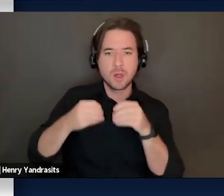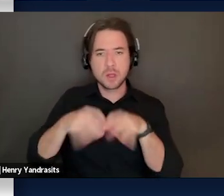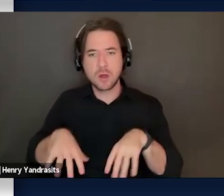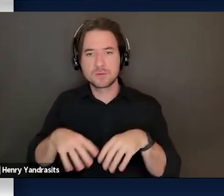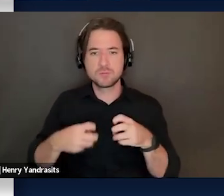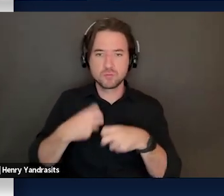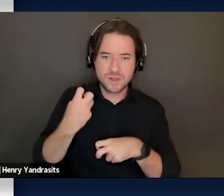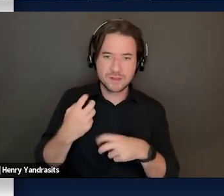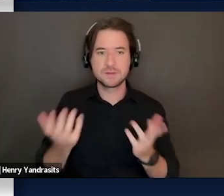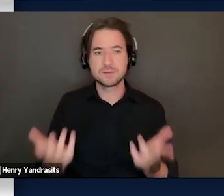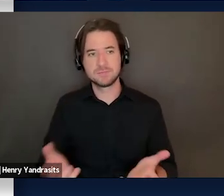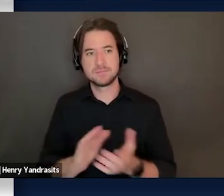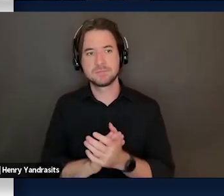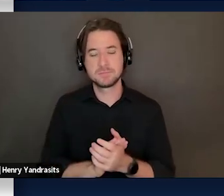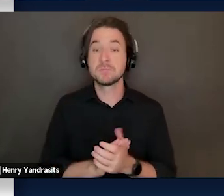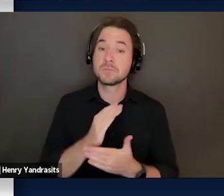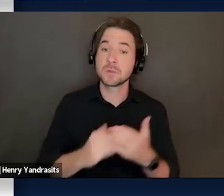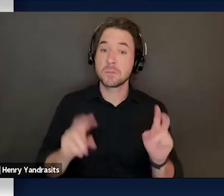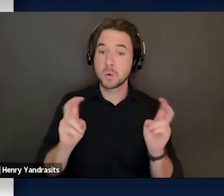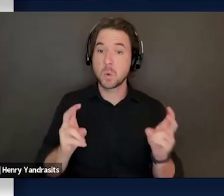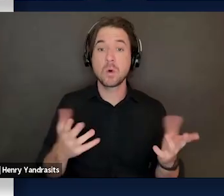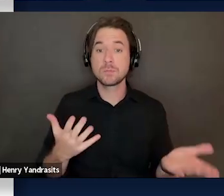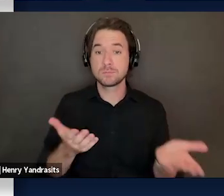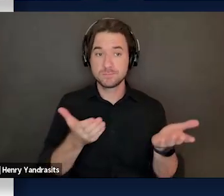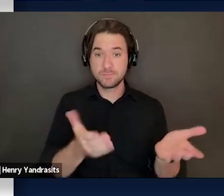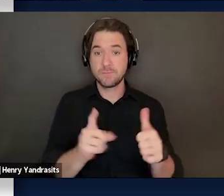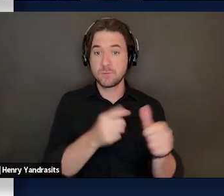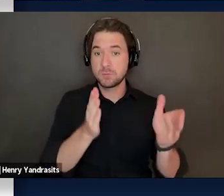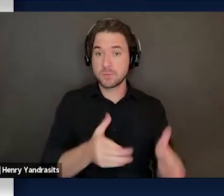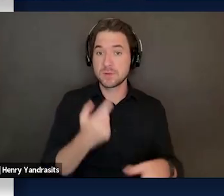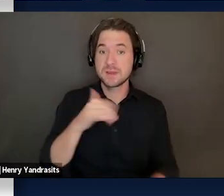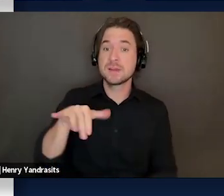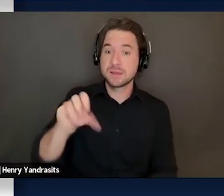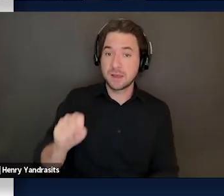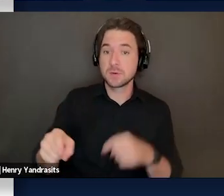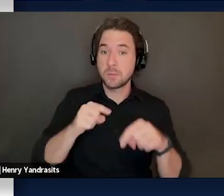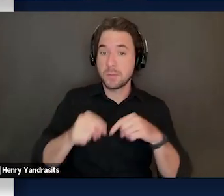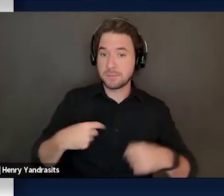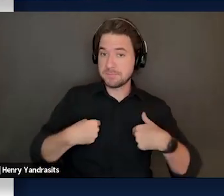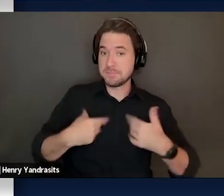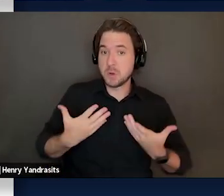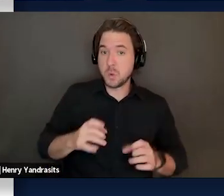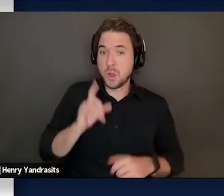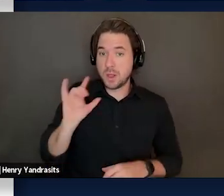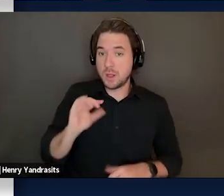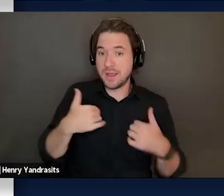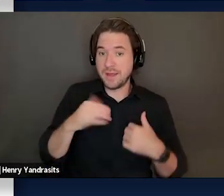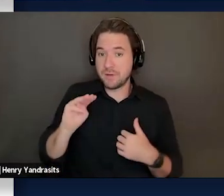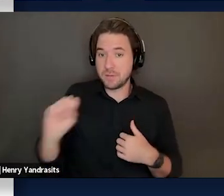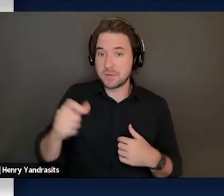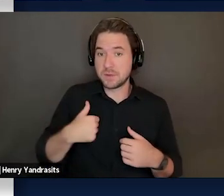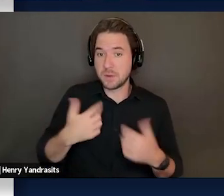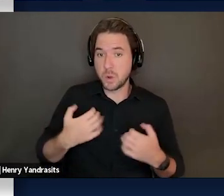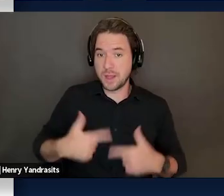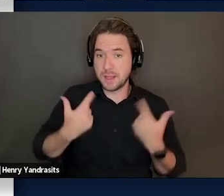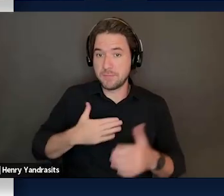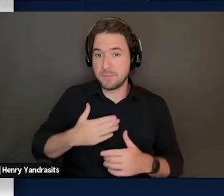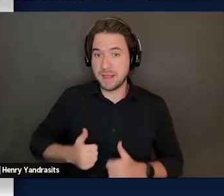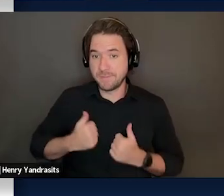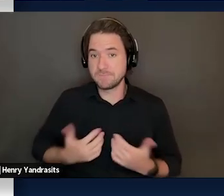Um, and so some of our quotes, we have this first person who said, yes, and again, it goes back to, I don't want to look like I have MS, I just want to live my life.